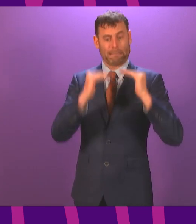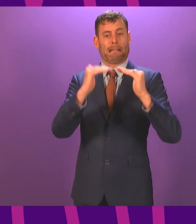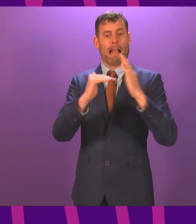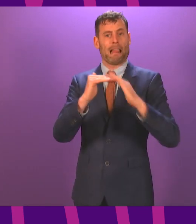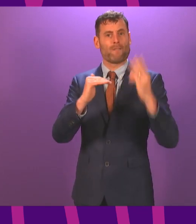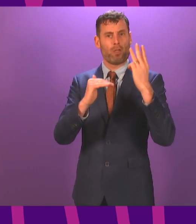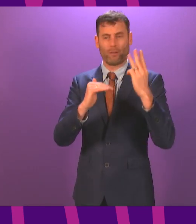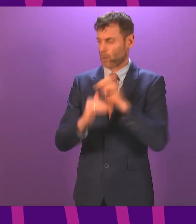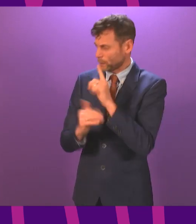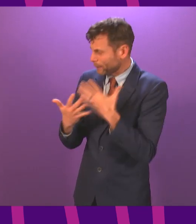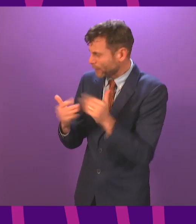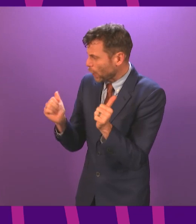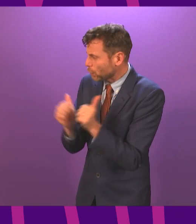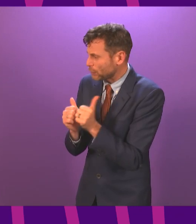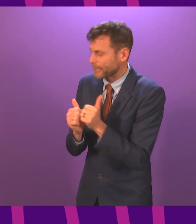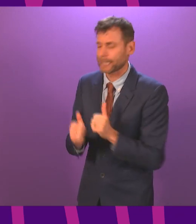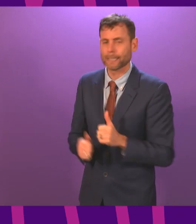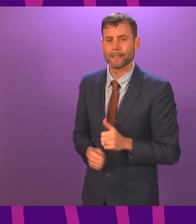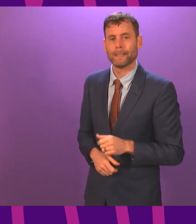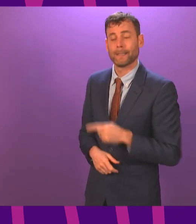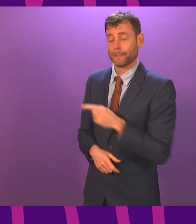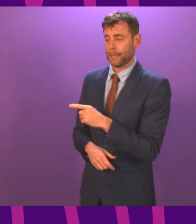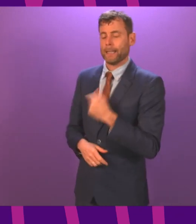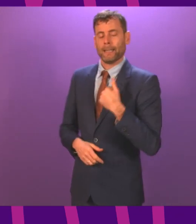The First Minister: First, it is important for me to reiterate—and